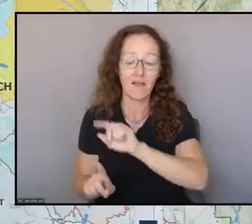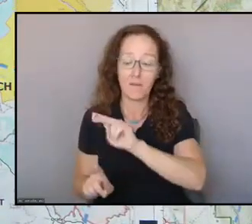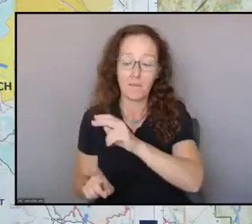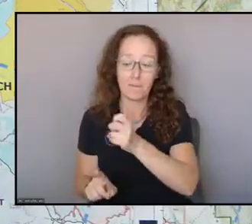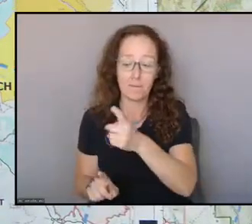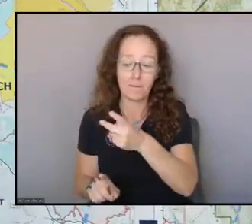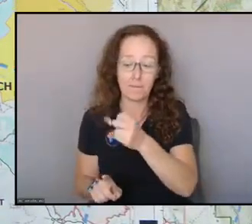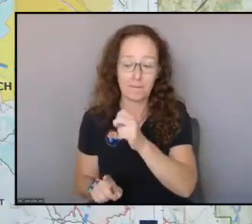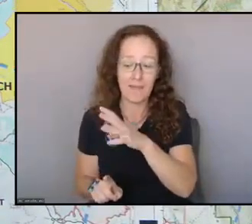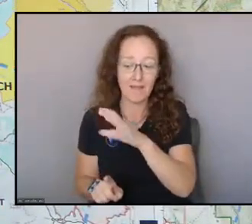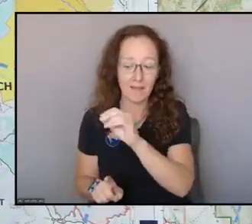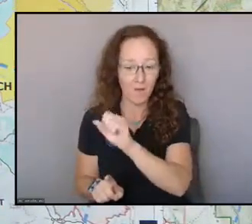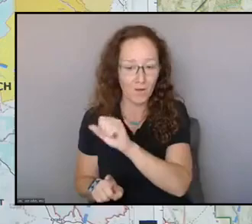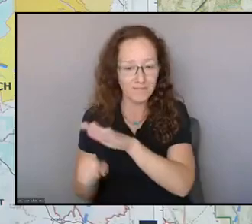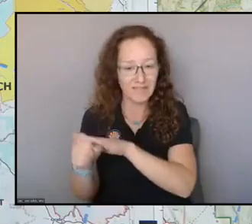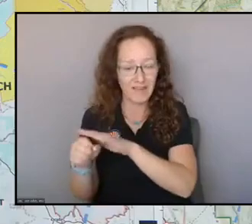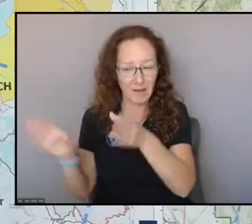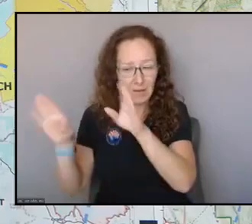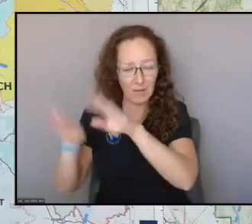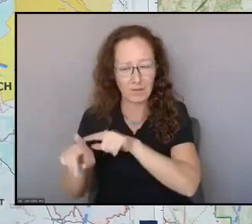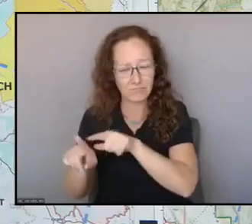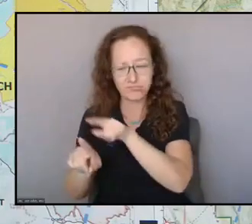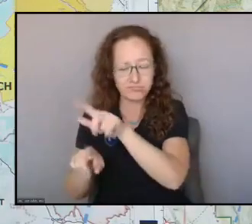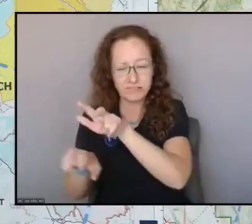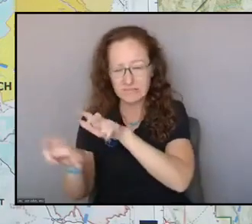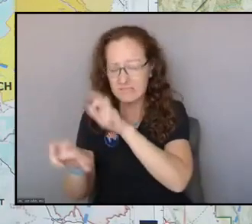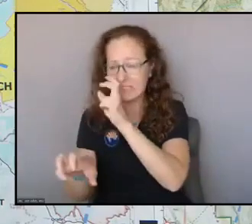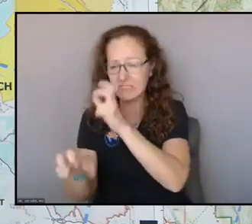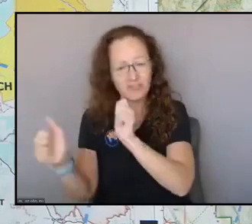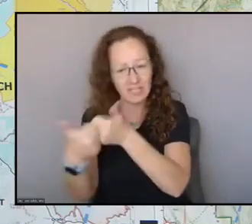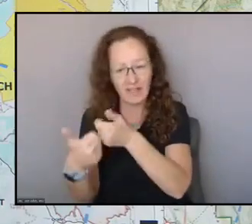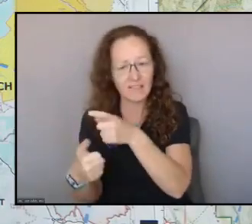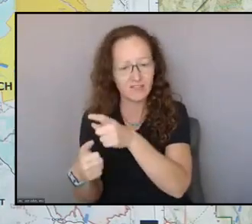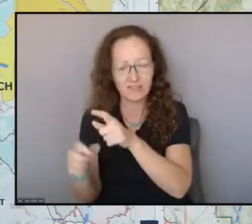GOING TO BE A CHALLENGE TO GET AROUND SO EVERY ONE OF